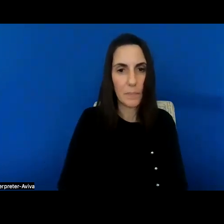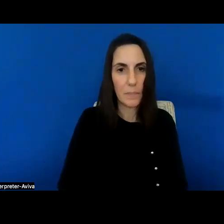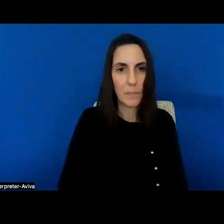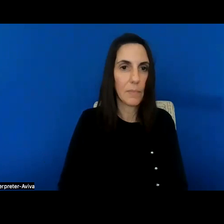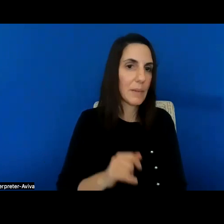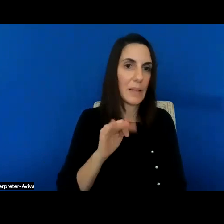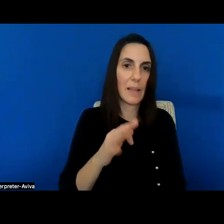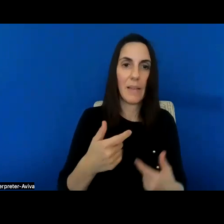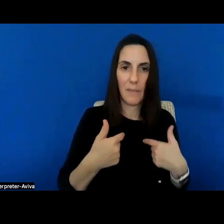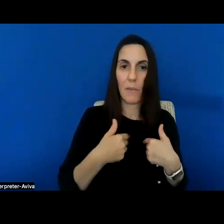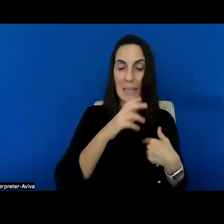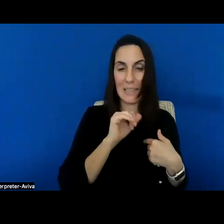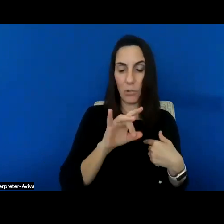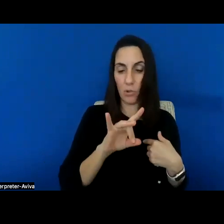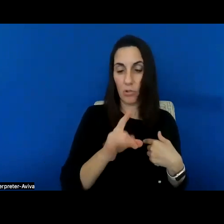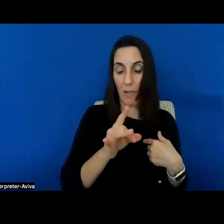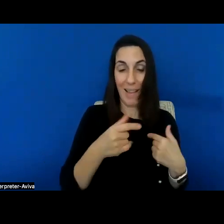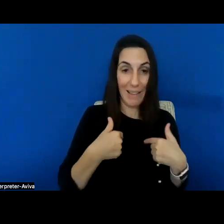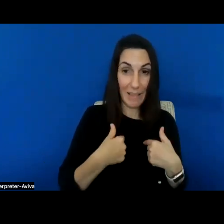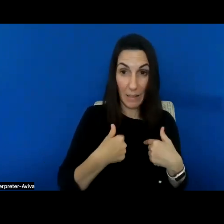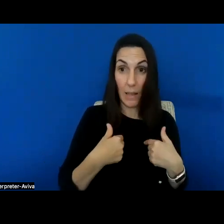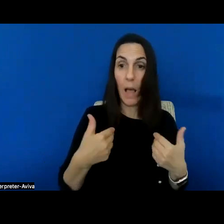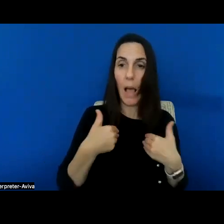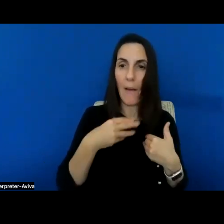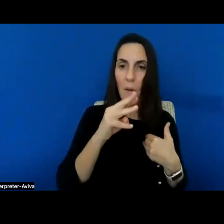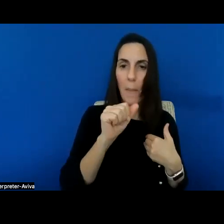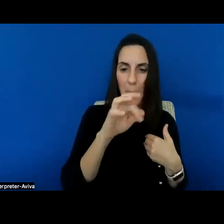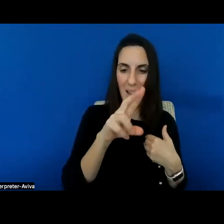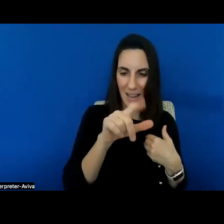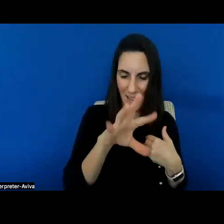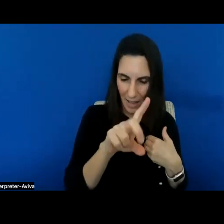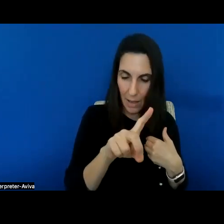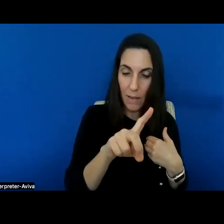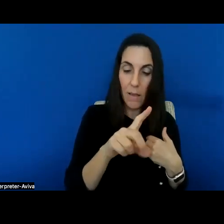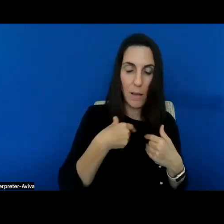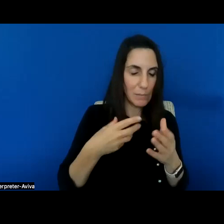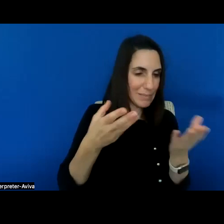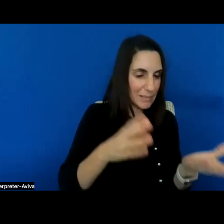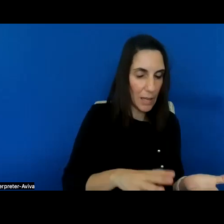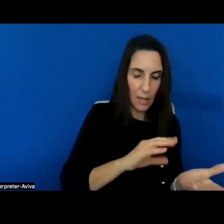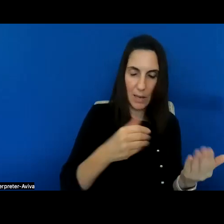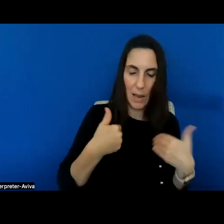an 80 year old, who was on Medicaid in passed away, and haven't able to get then my estate